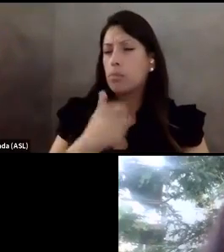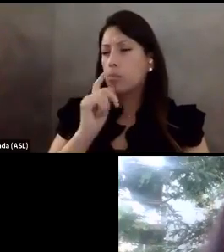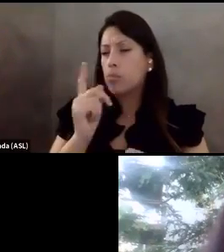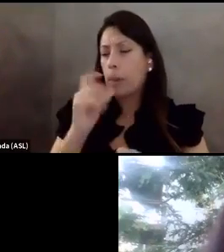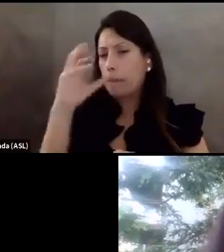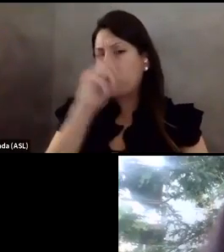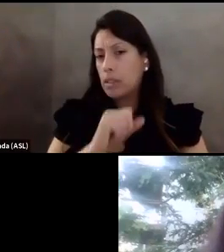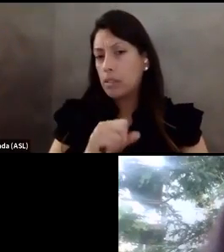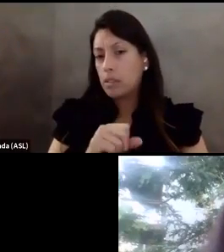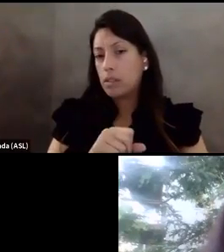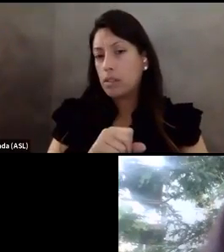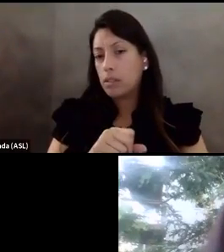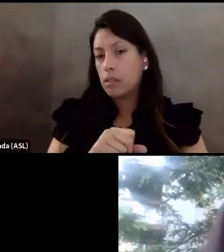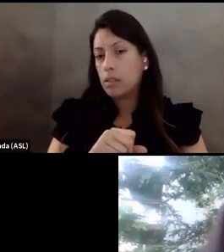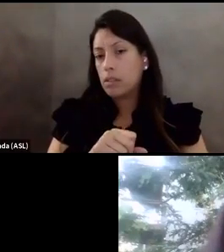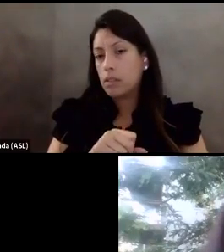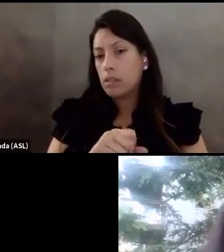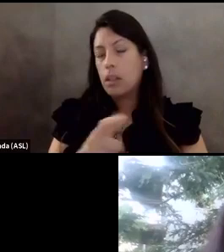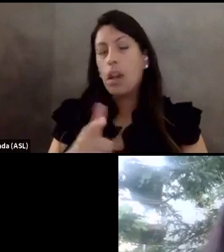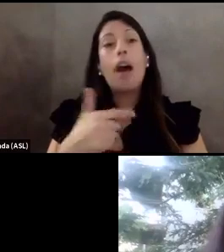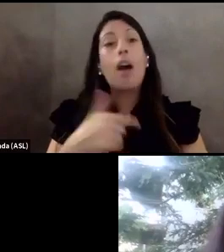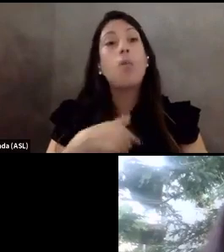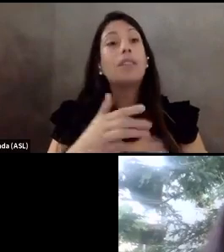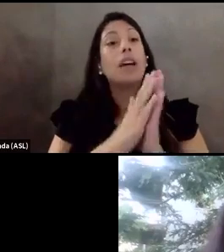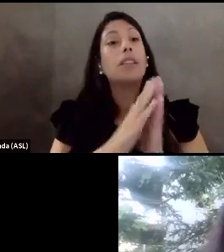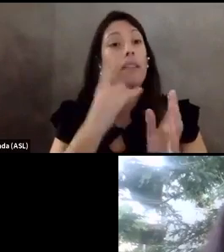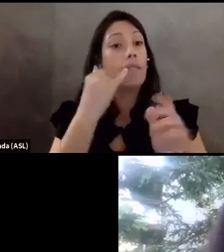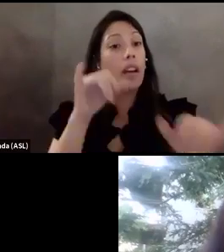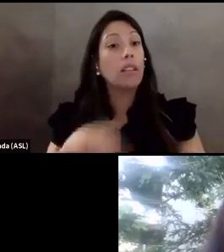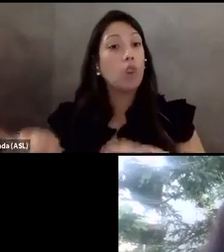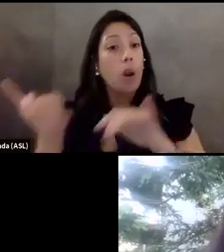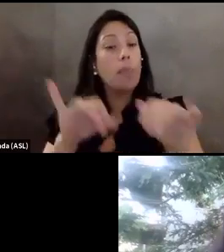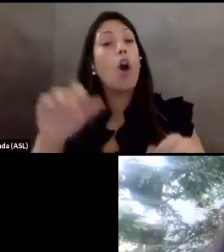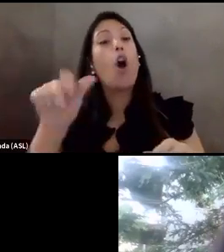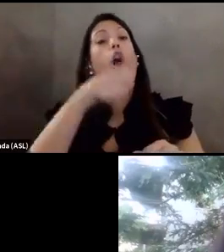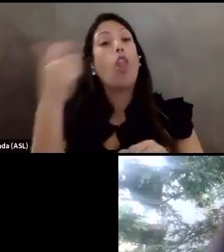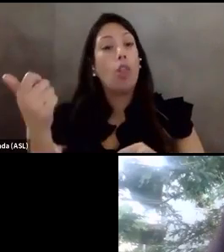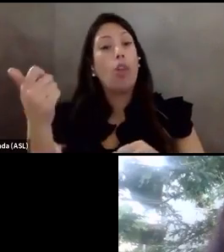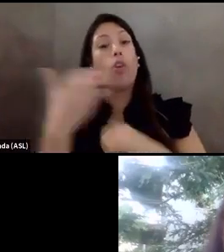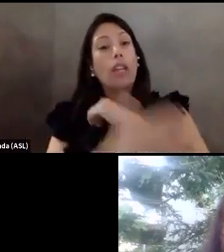last if if this is common in other counties, OK, we have